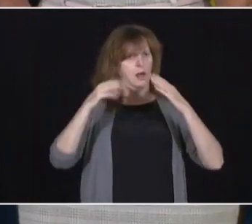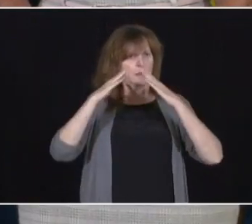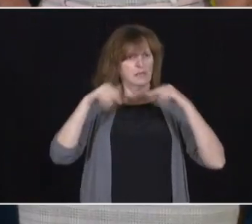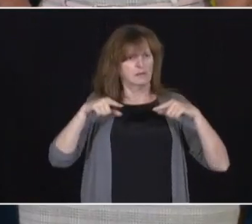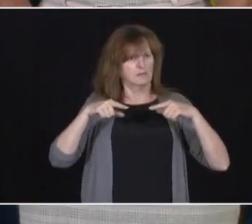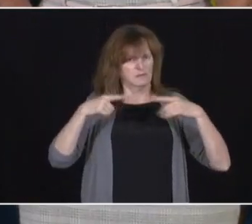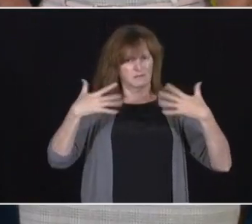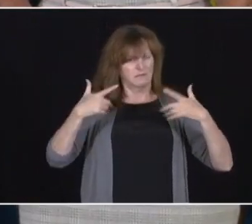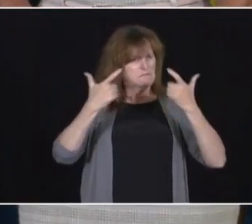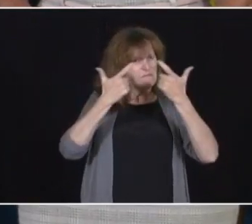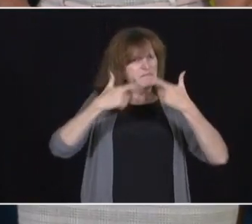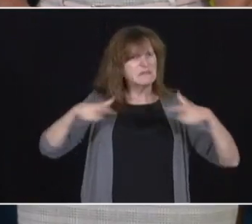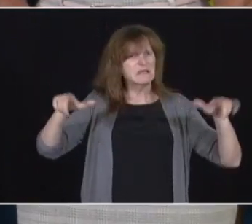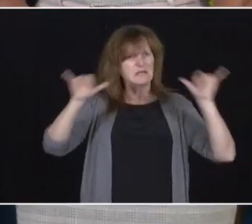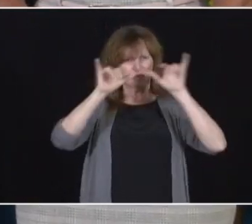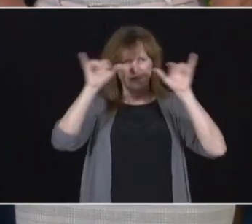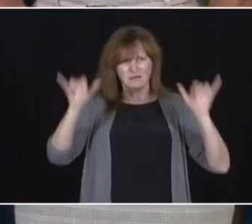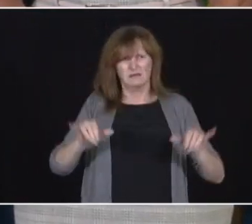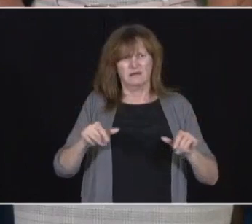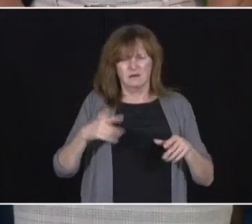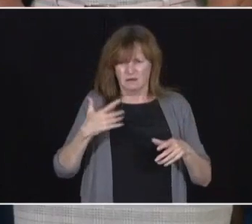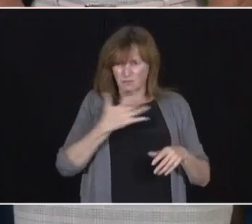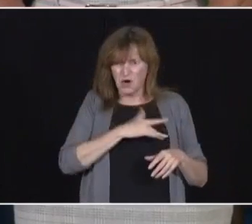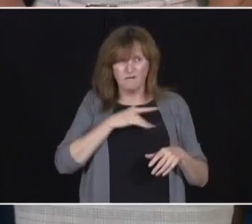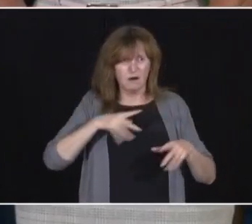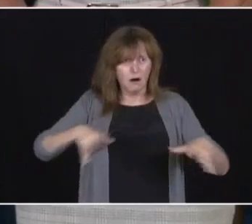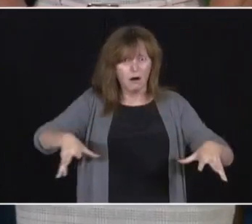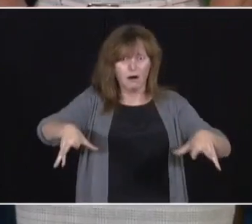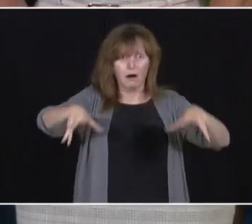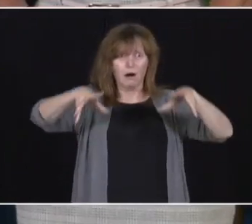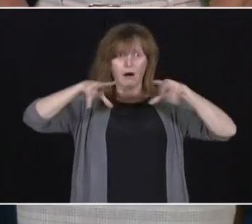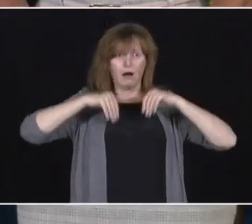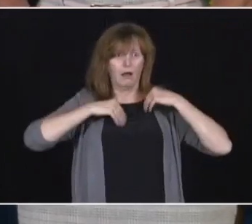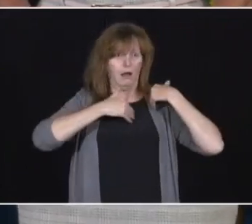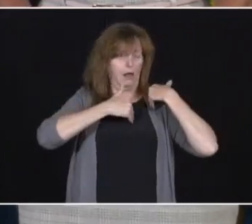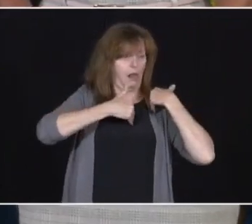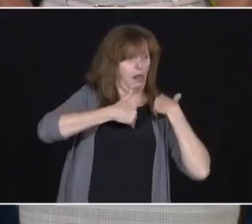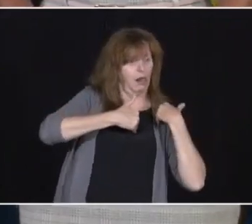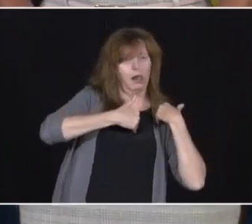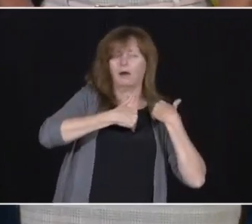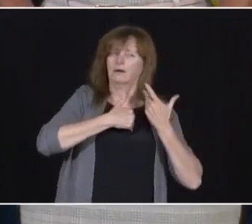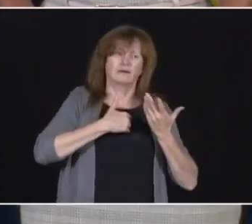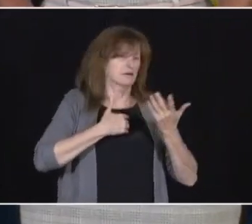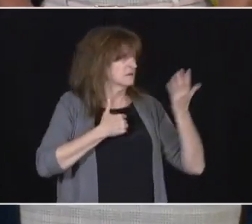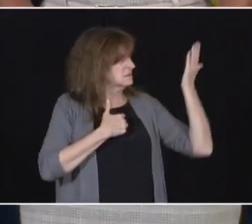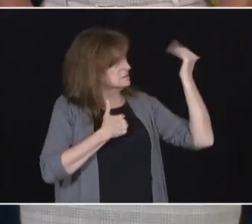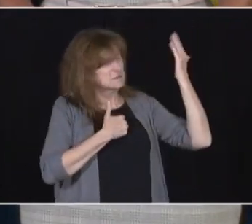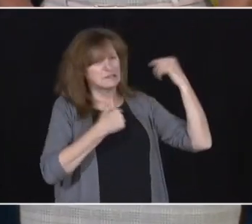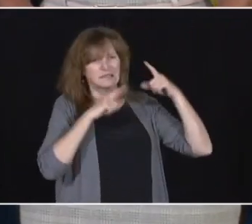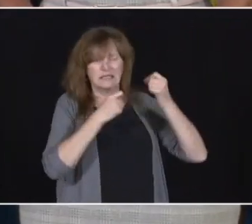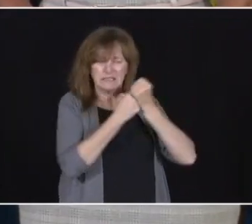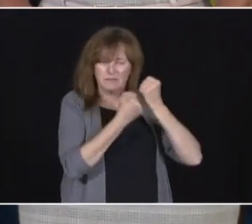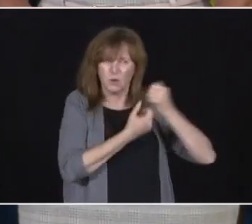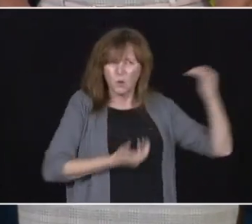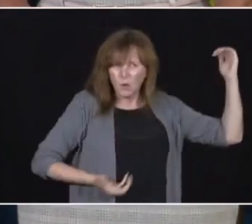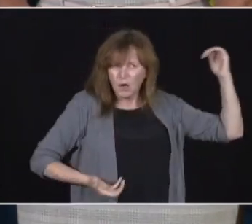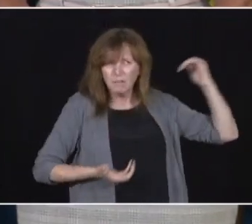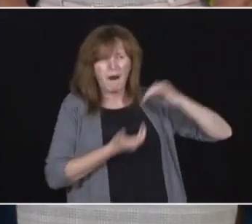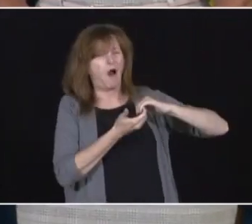We are putting a whole burden on the healthcare system, which is massive. In Ontario. On her shoulders. Our. And we need support.